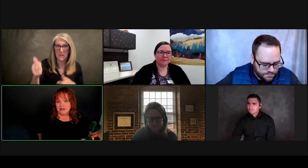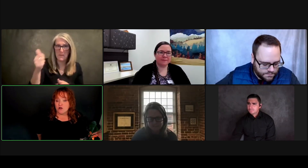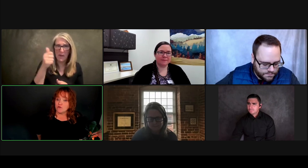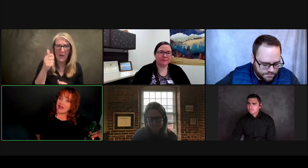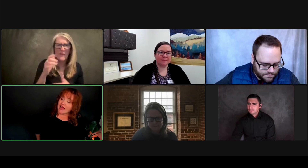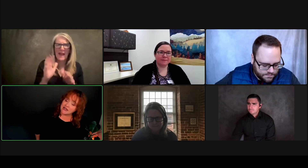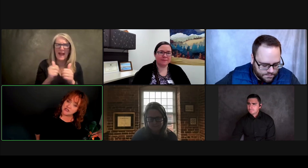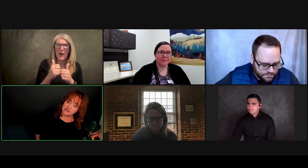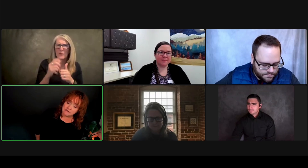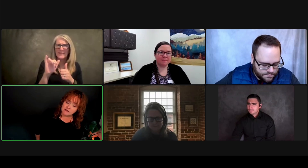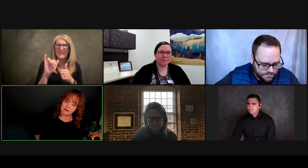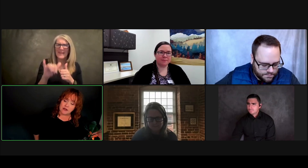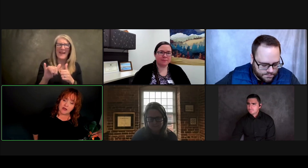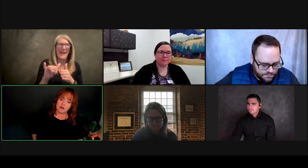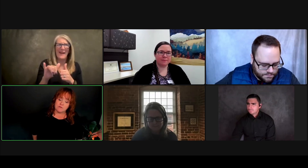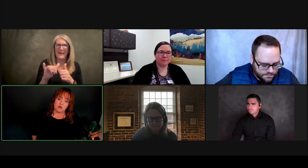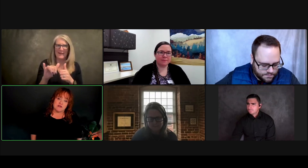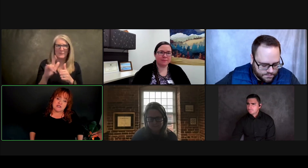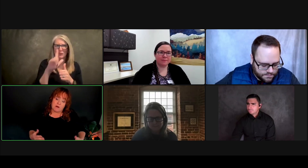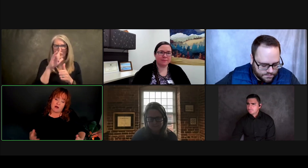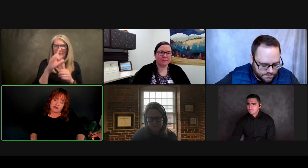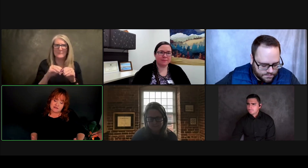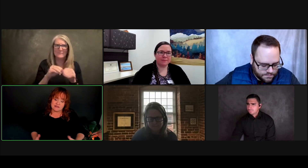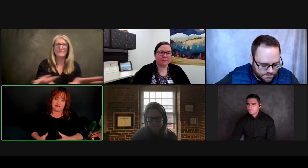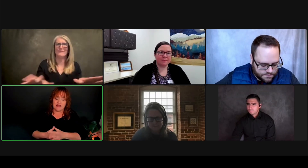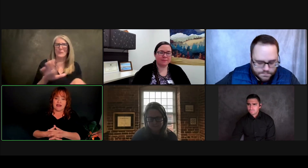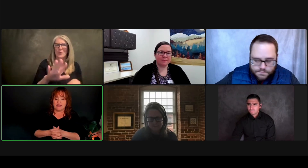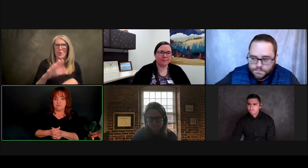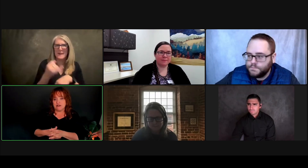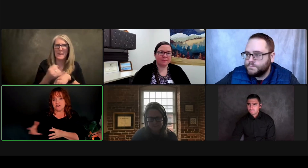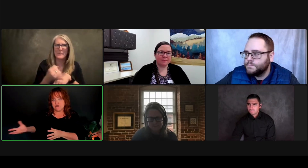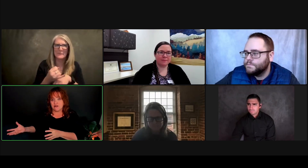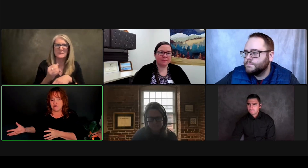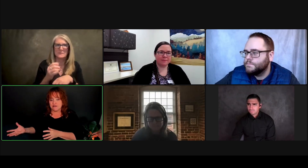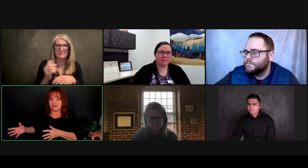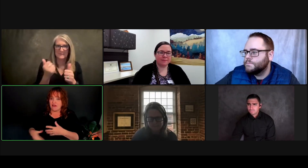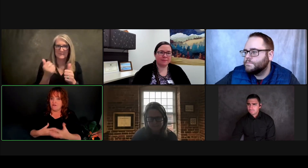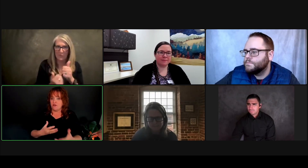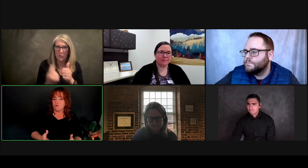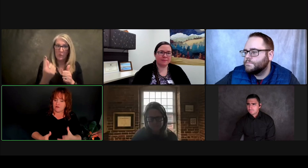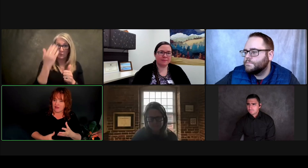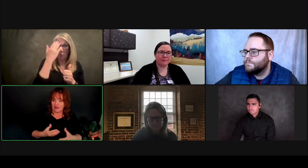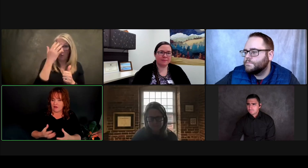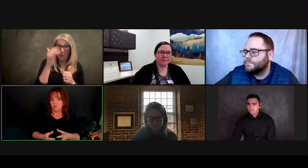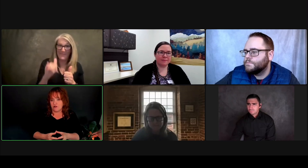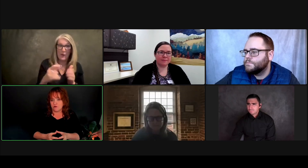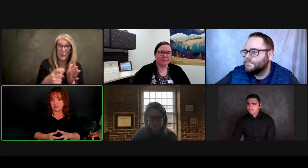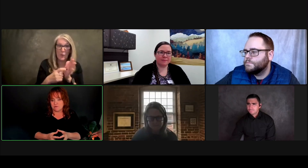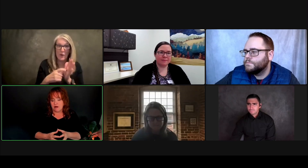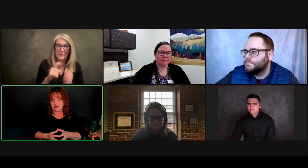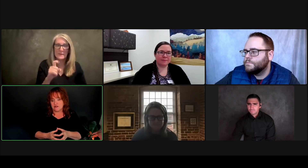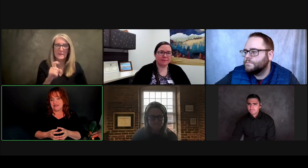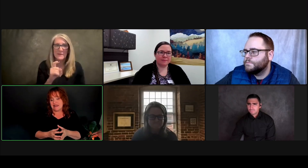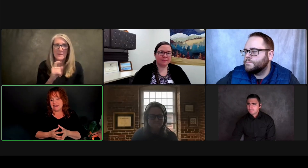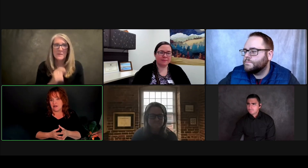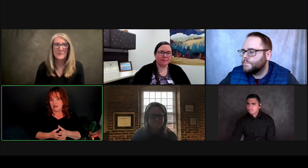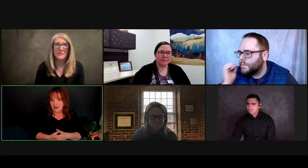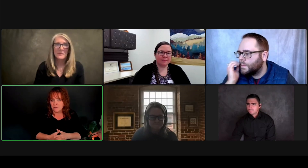a reaction, a response that administrators gave you? That how they want to respond to needs on campus?